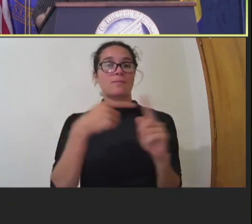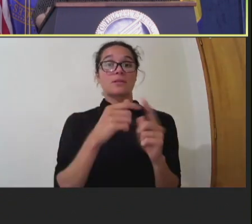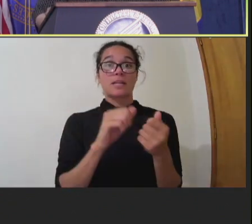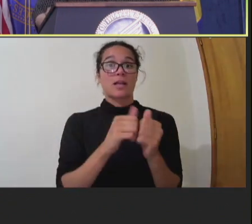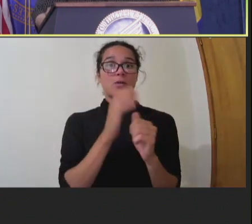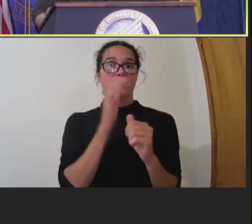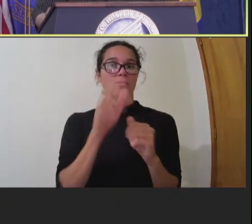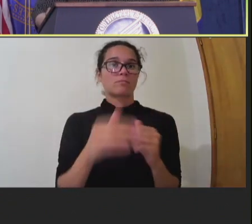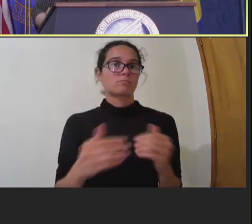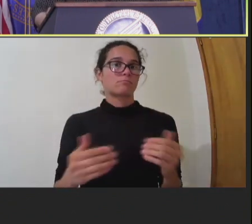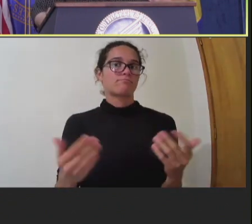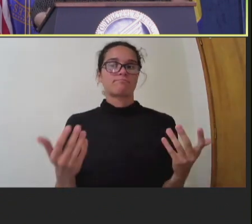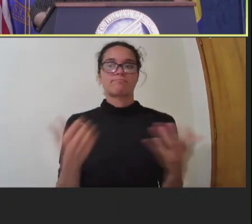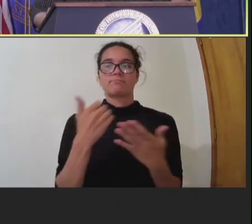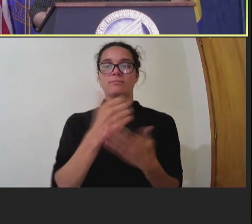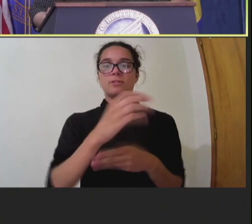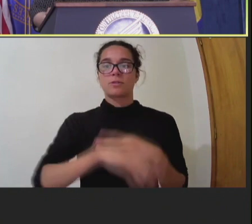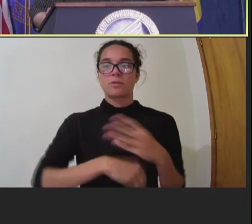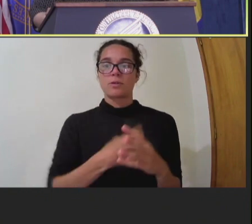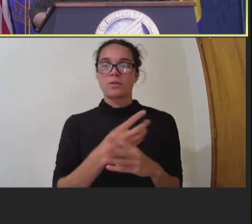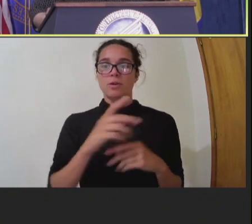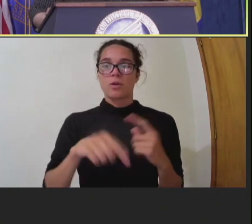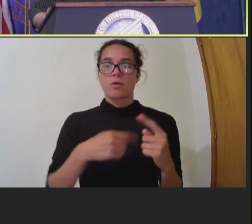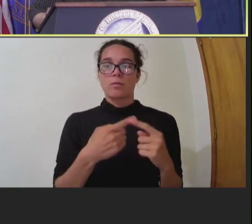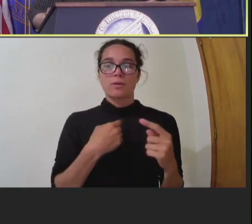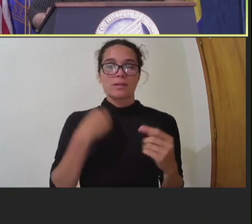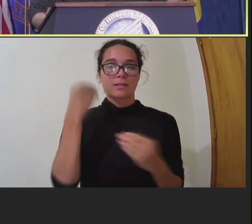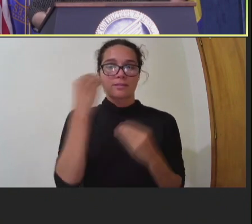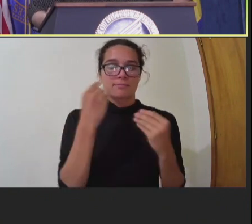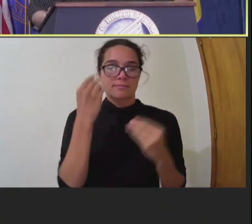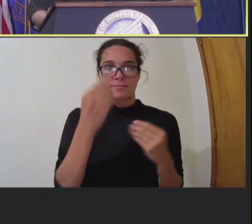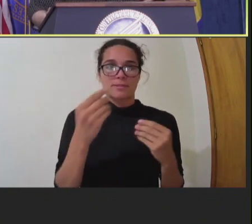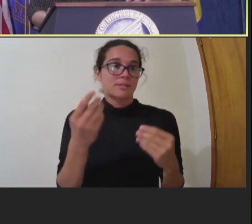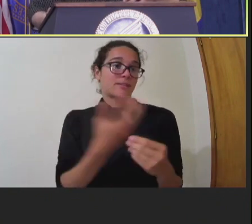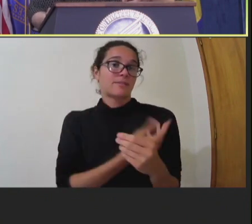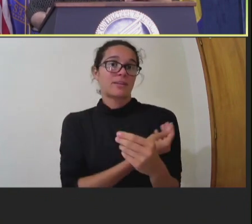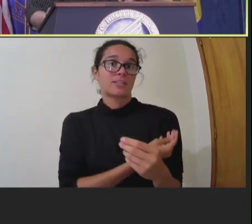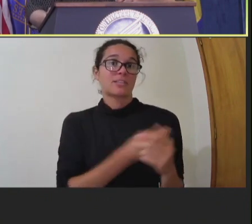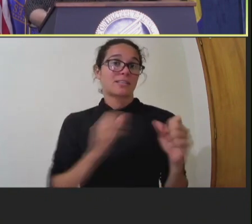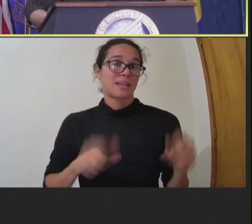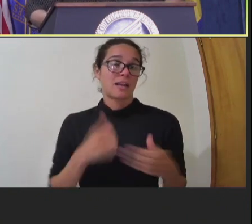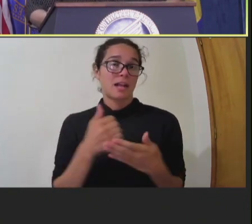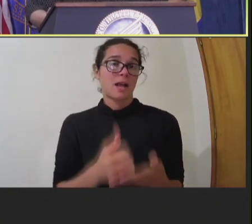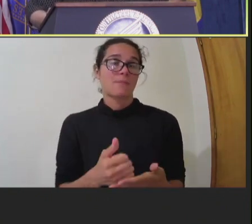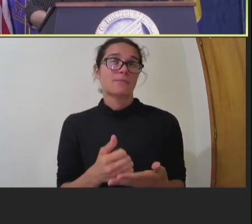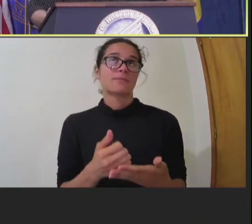you know, we think about this as vaccines that can really help ameliorate risk for